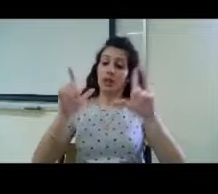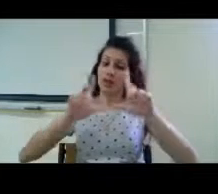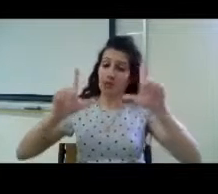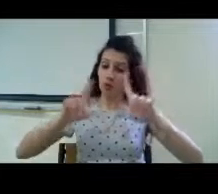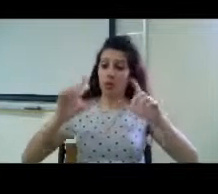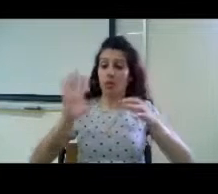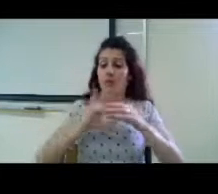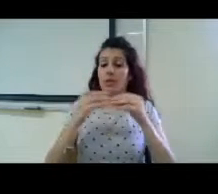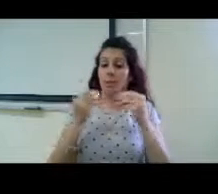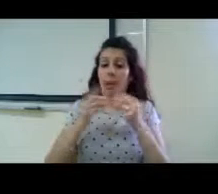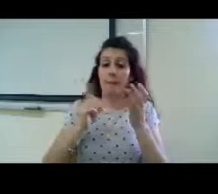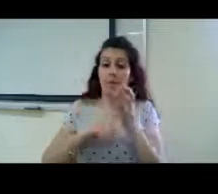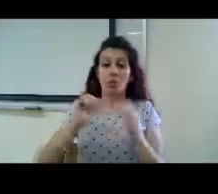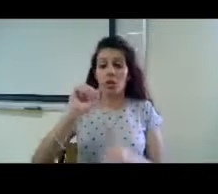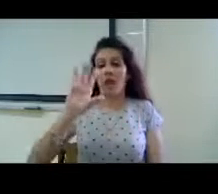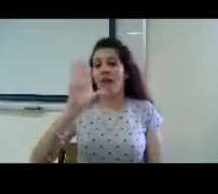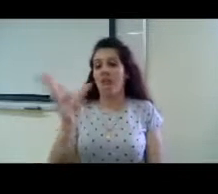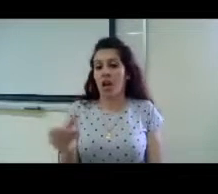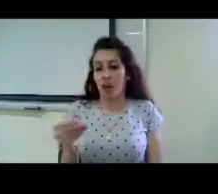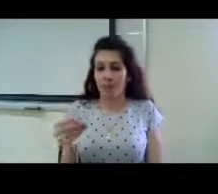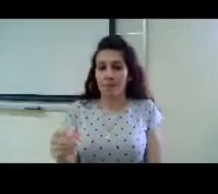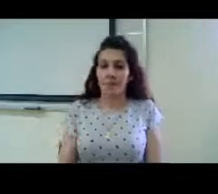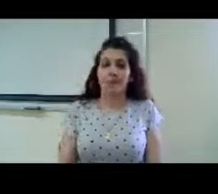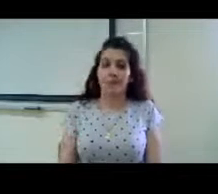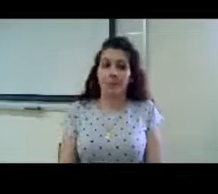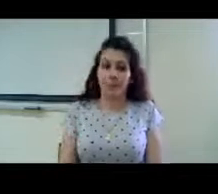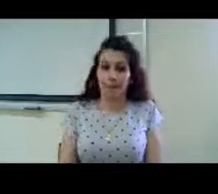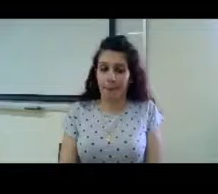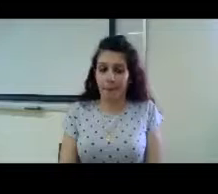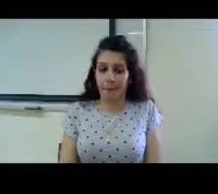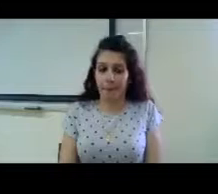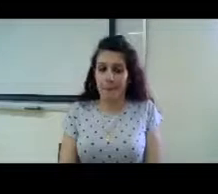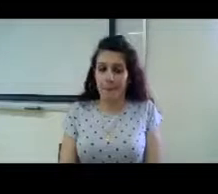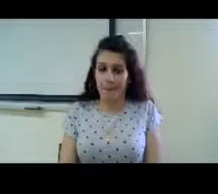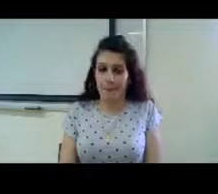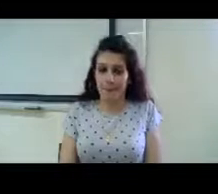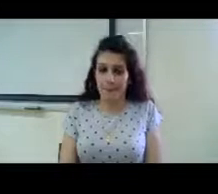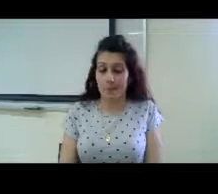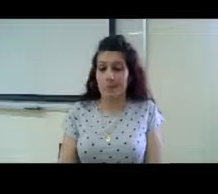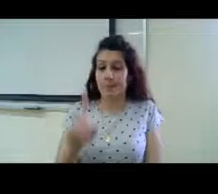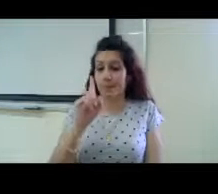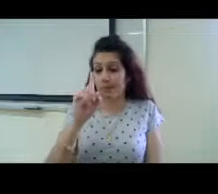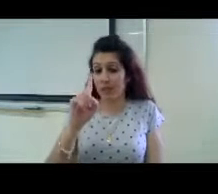to the internet so that parents and families can join online wherever this